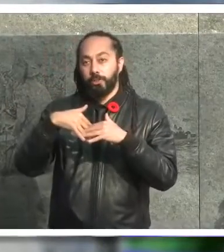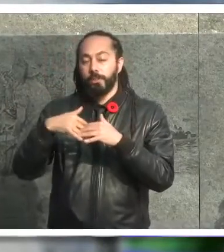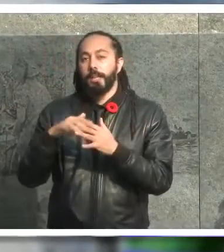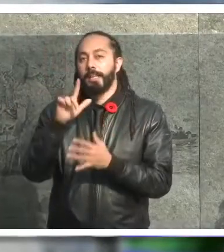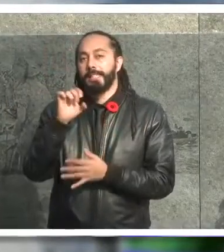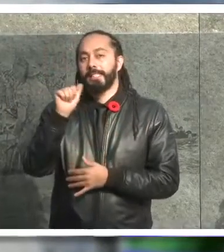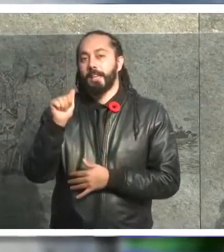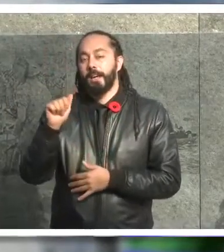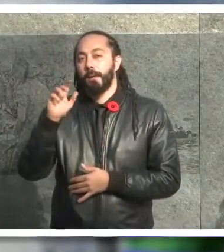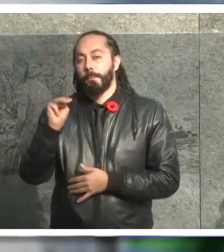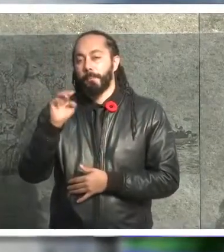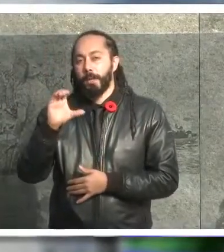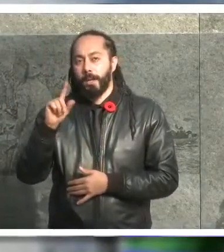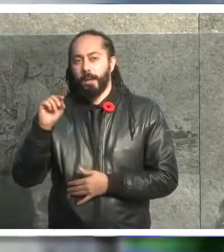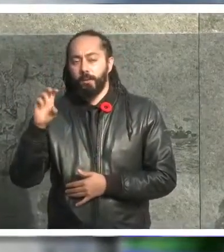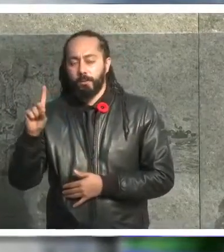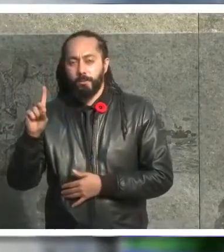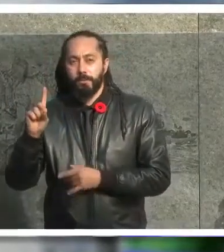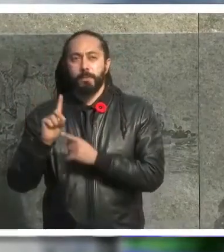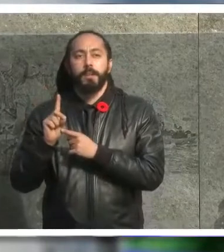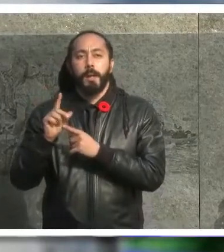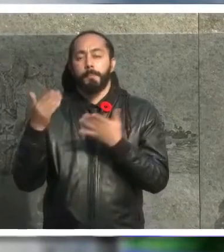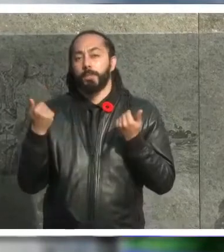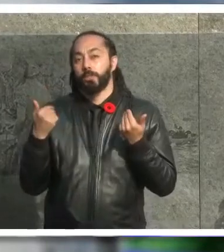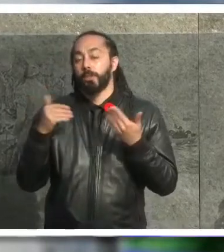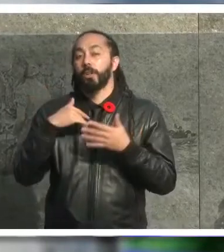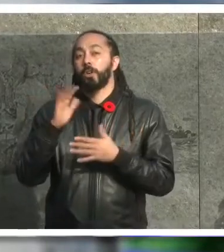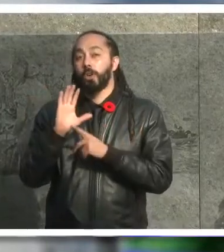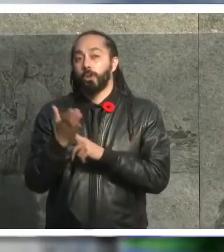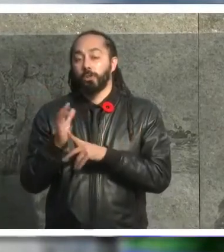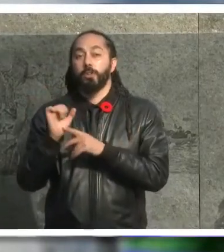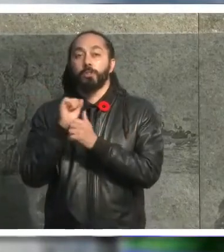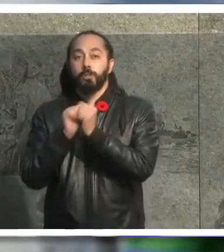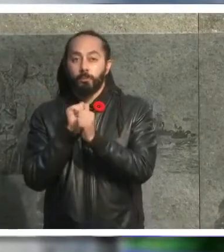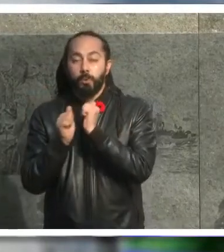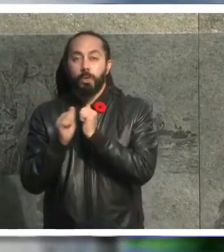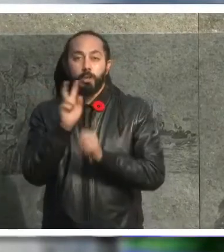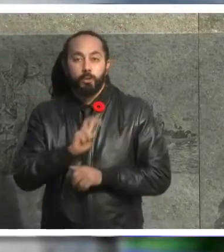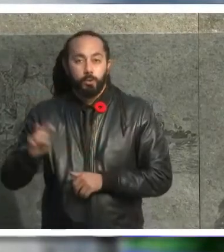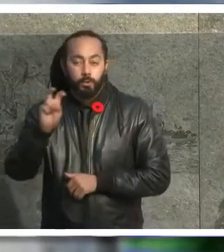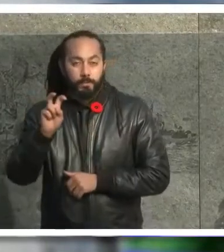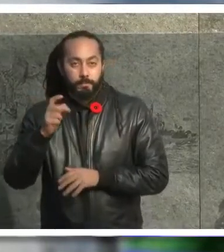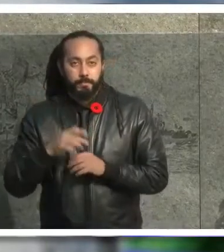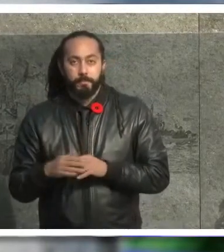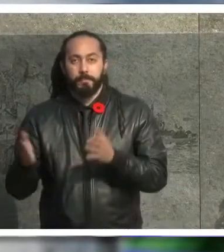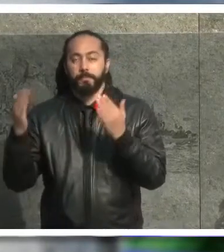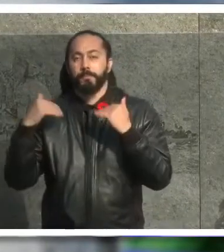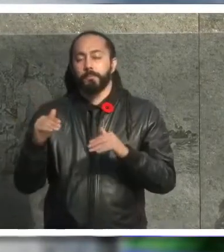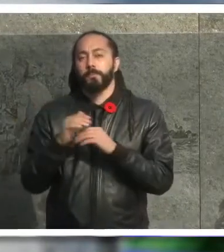the honorable federal minister of indigenous relations. Minister of heritage, culture, sport and